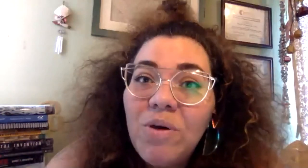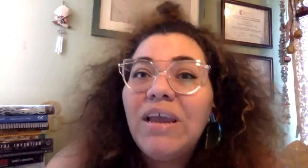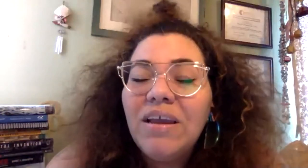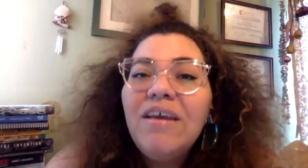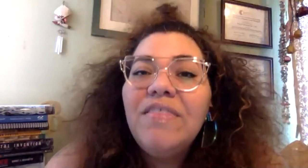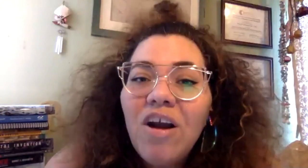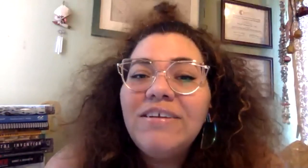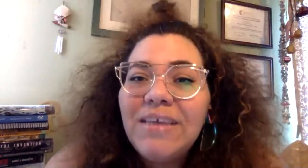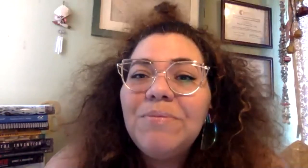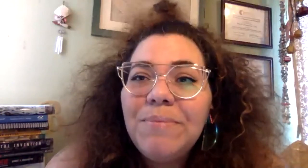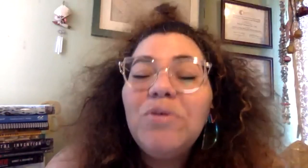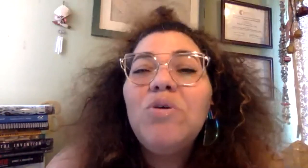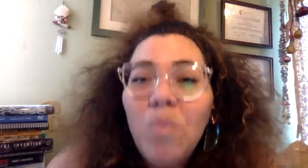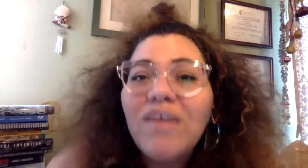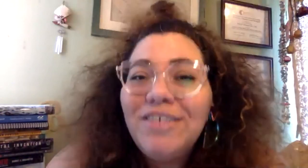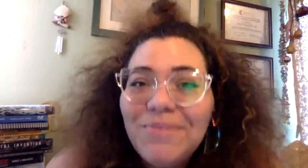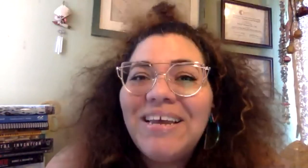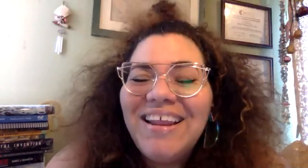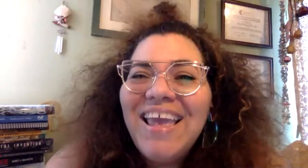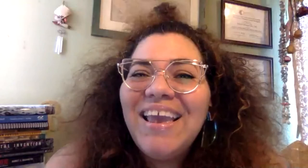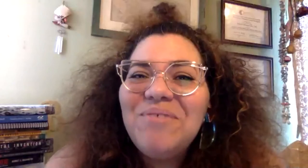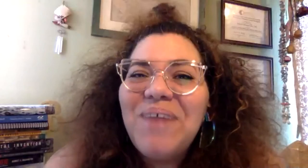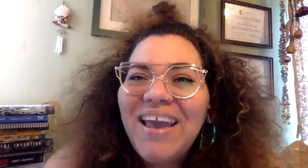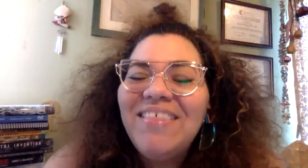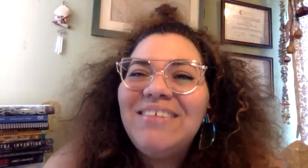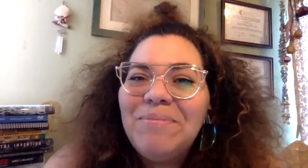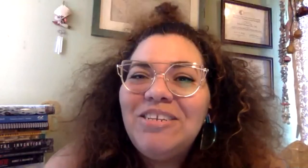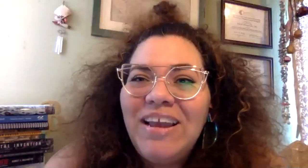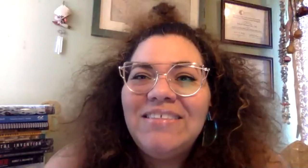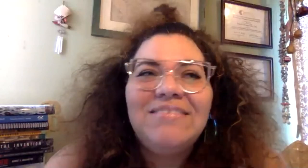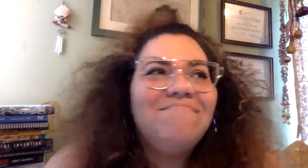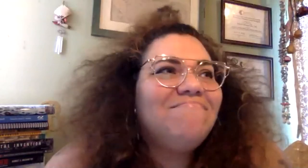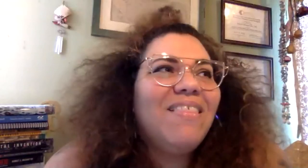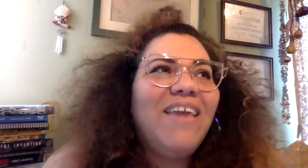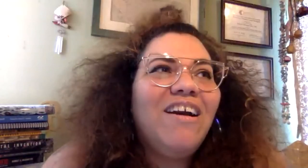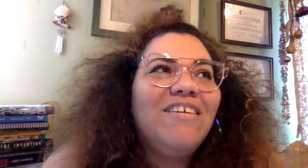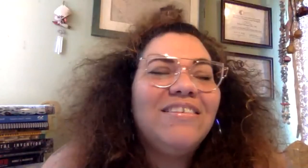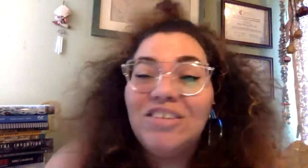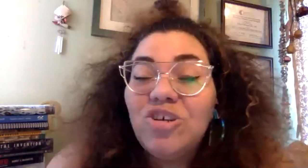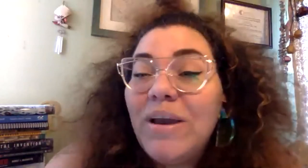There are disabled people who want to do it in a way that demonstrates their choice to